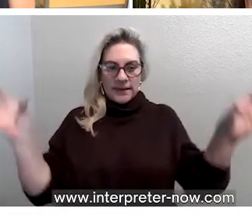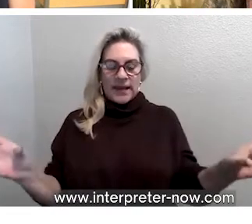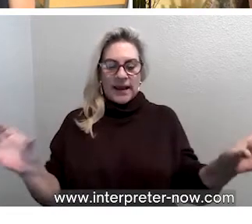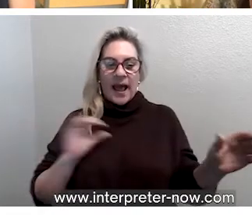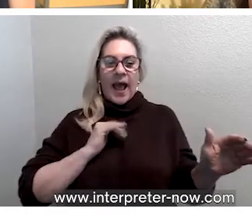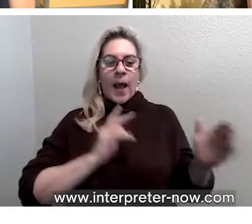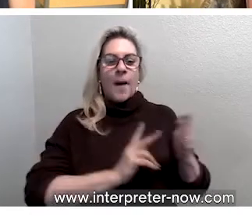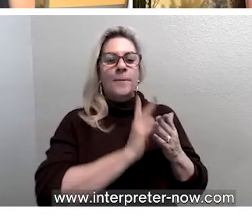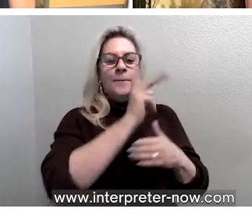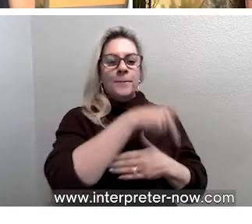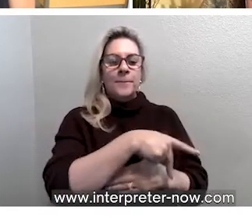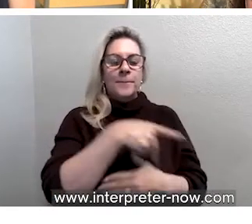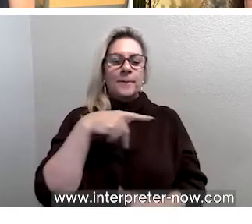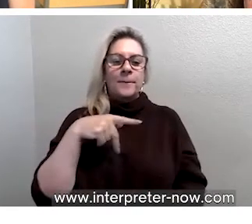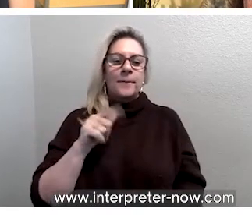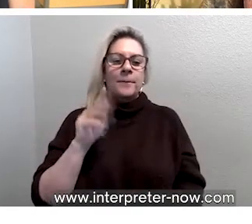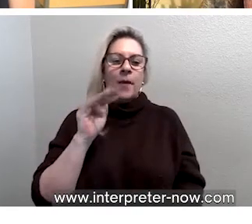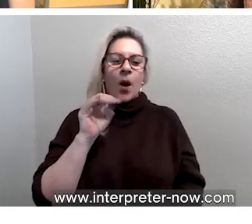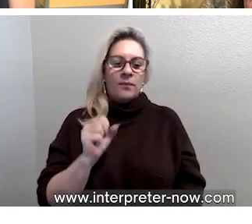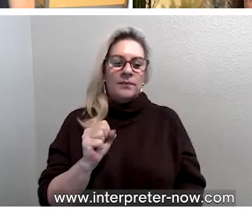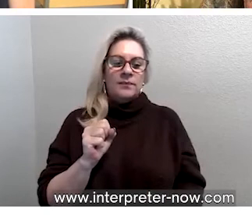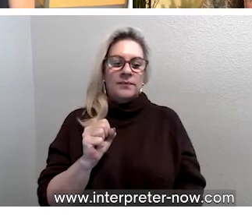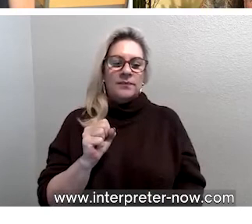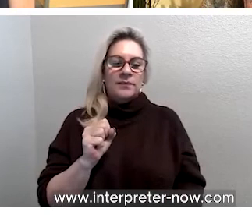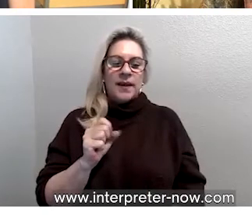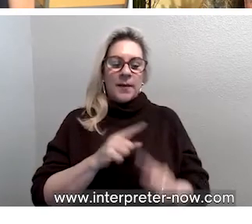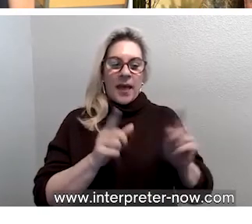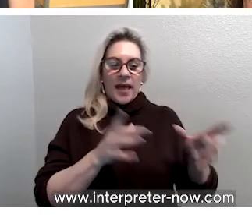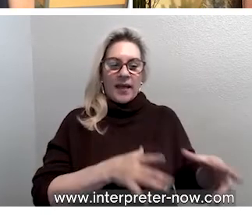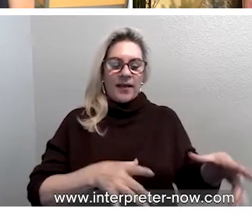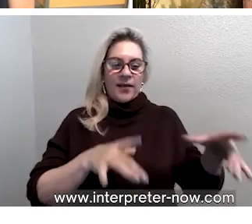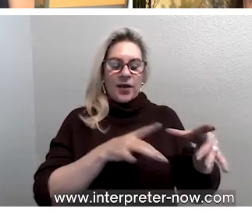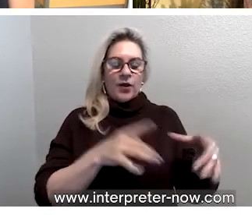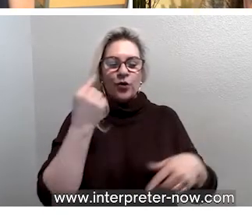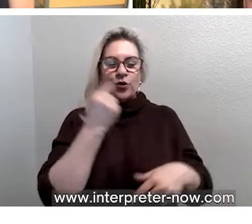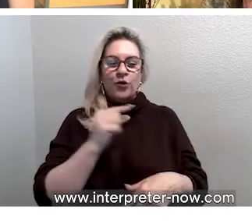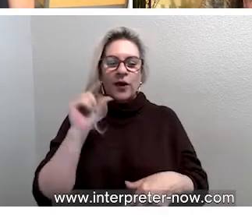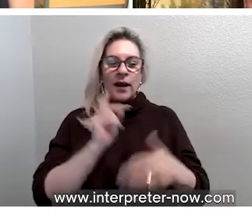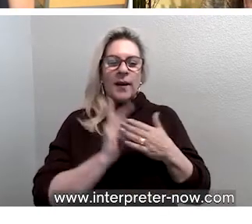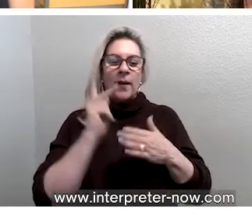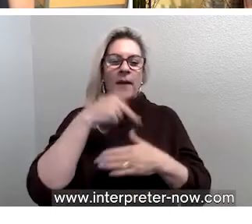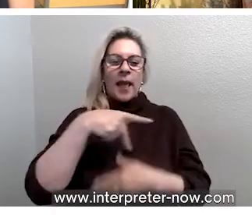You can't see the pots in the camera, but they are dark leafy greens, which I personally like.